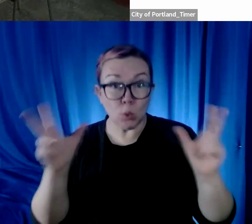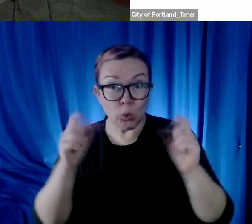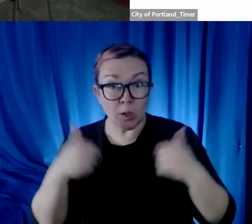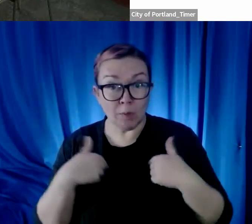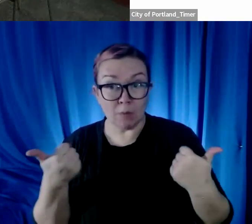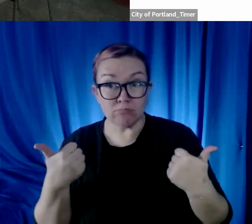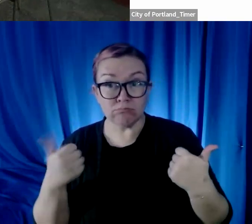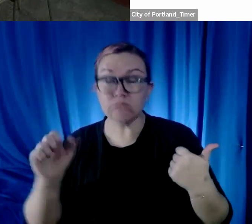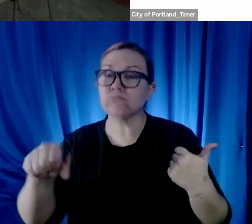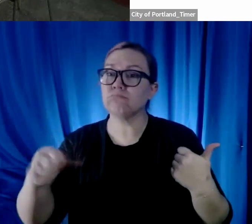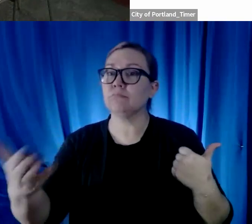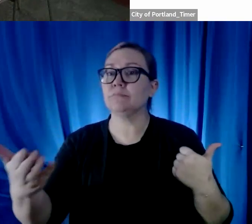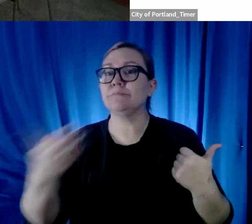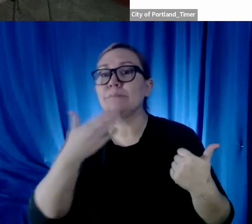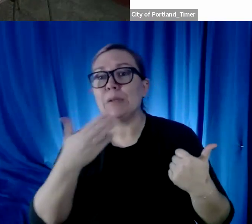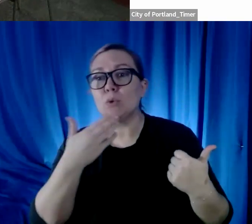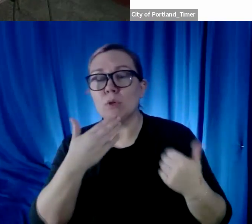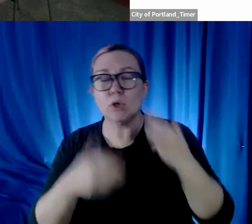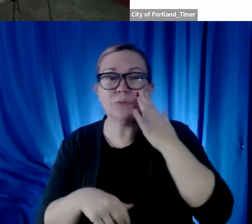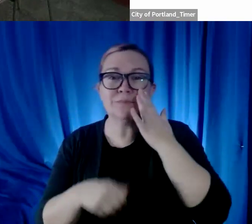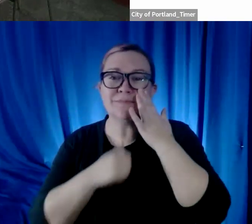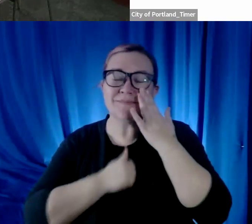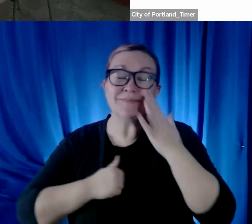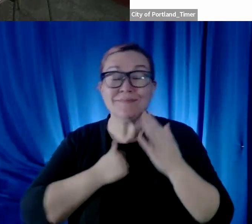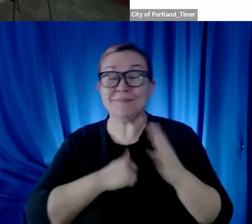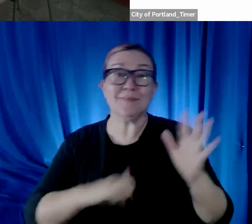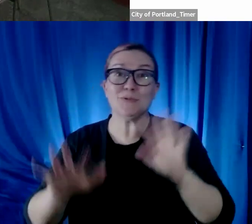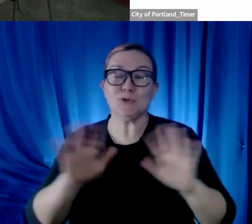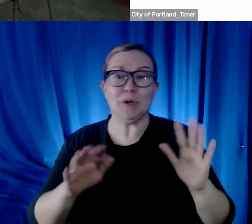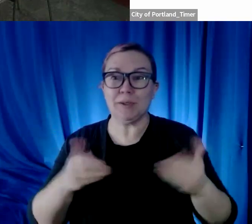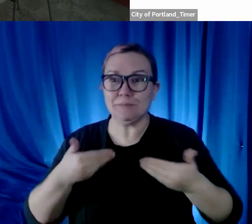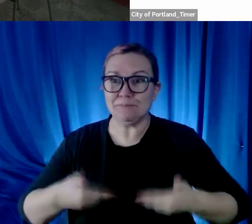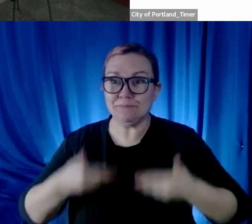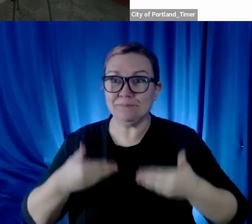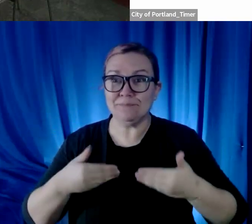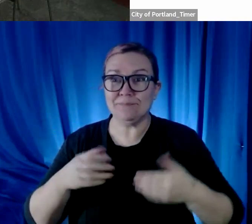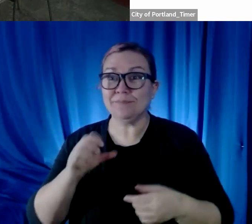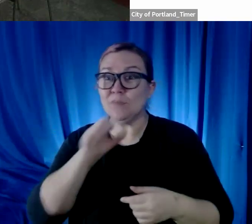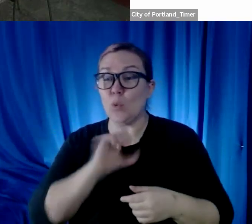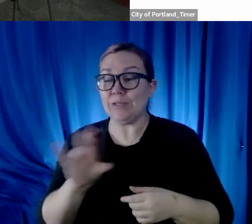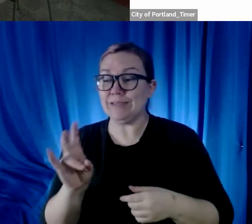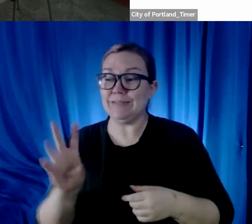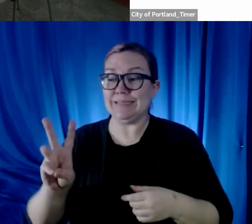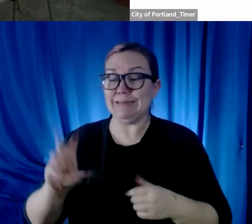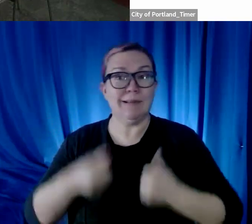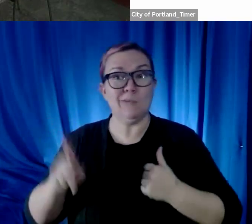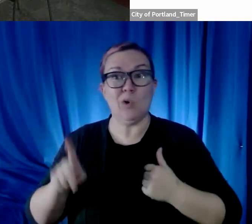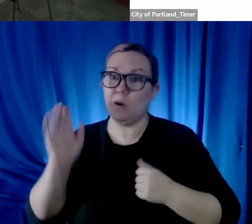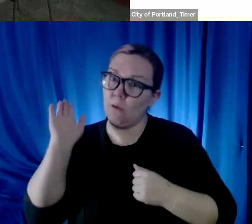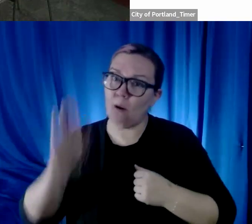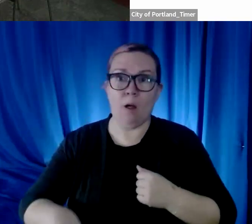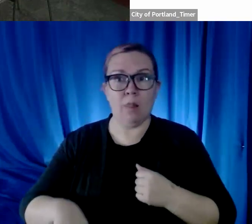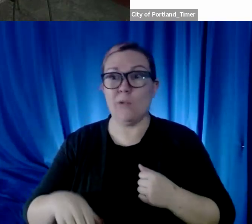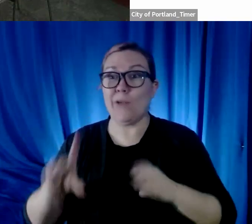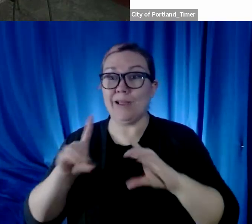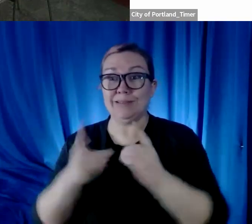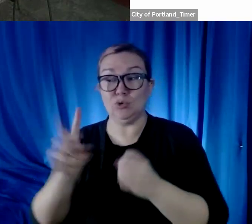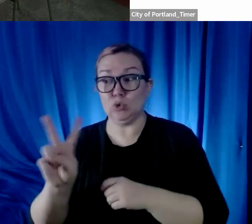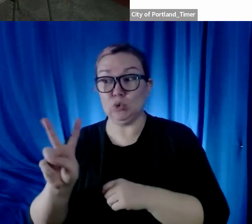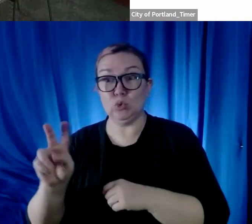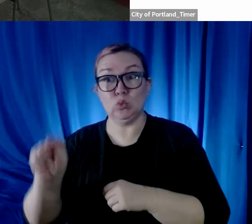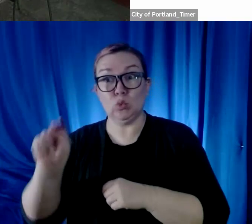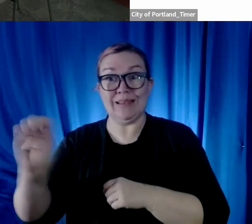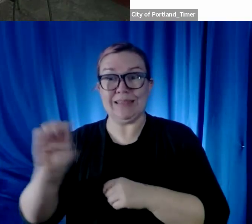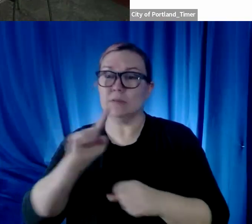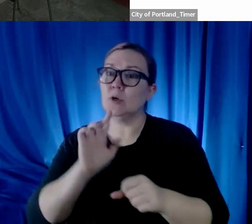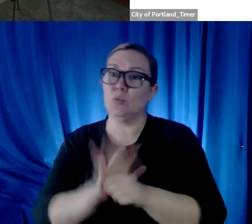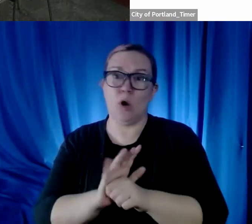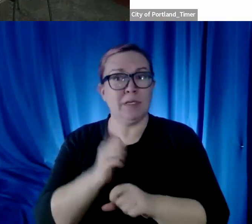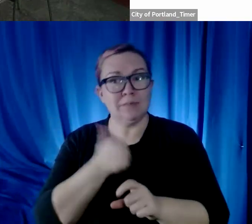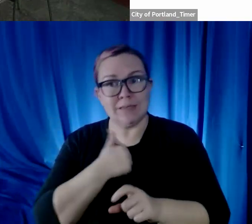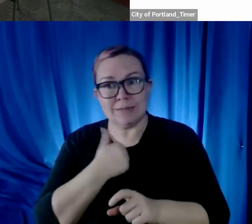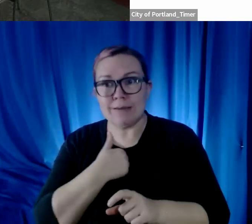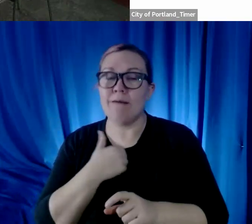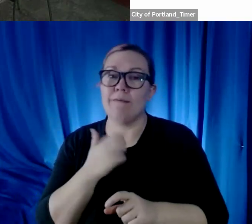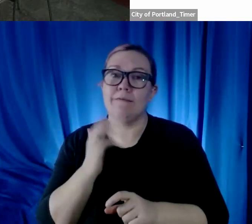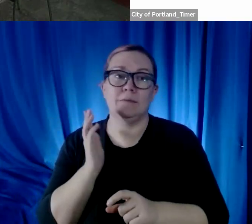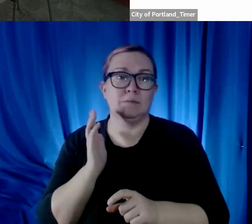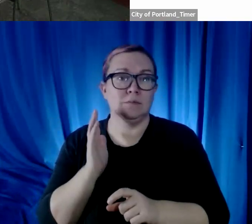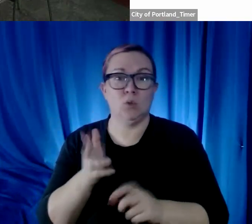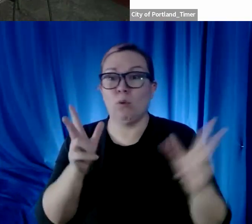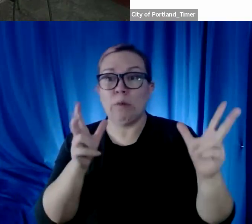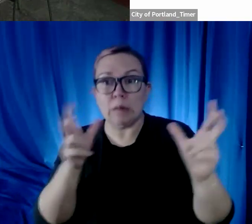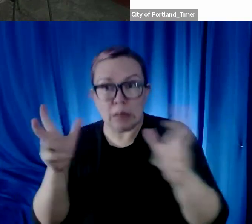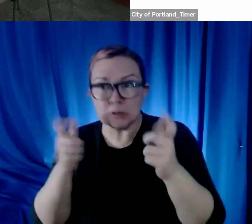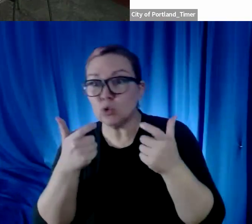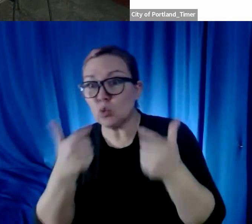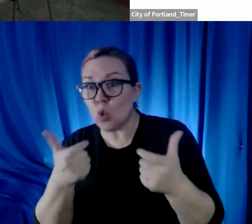Hello, folks. Can you hear me? Oh, thank you. Thank you. Okay, sorry. Bab's vanilla here. 76 year old lifelong Portlander currently in District 2, Northeast But I've promised myself that I would listen, watch, testify.